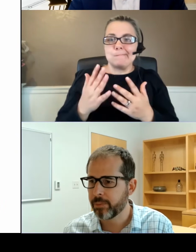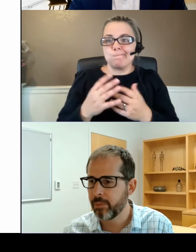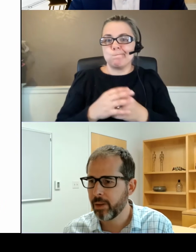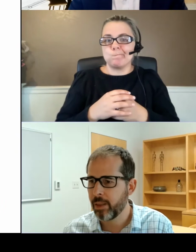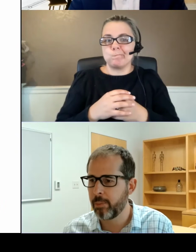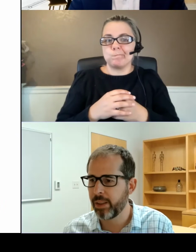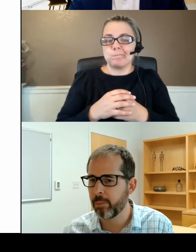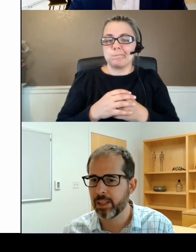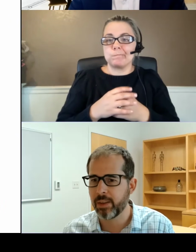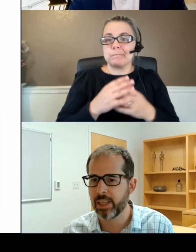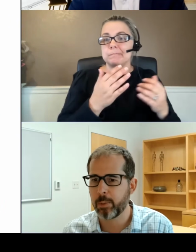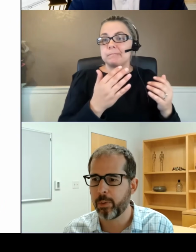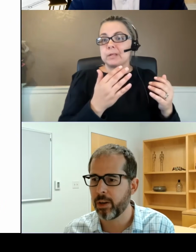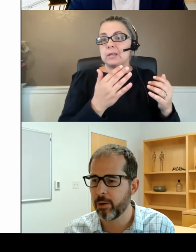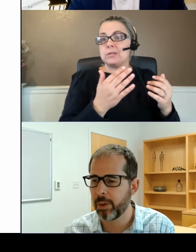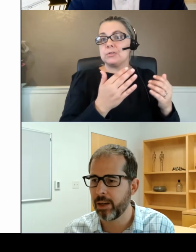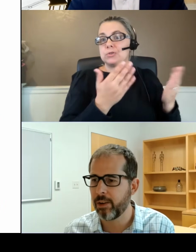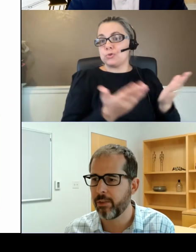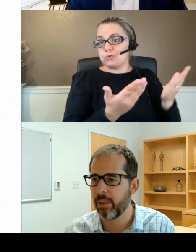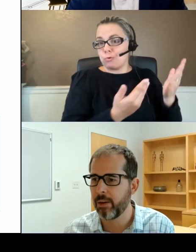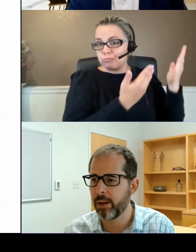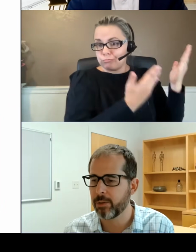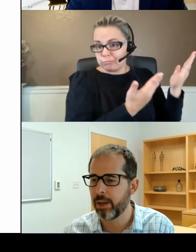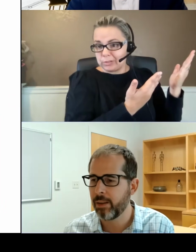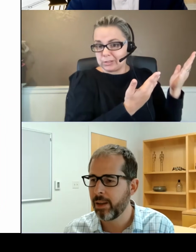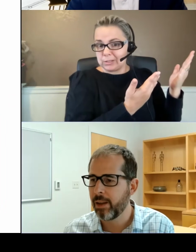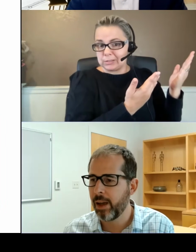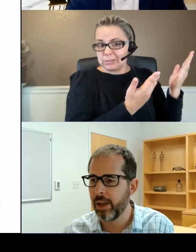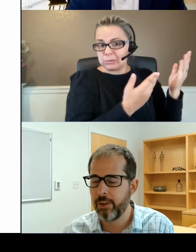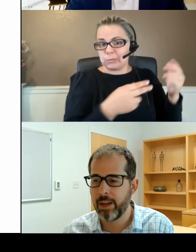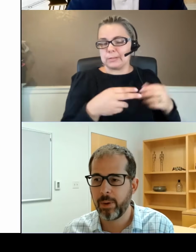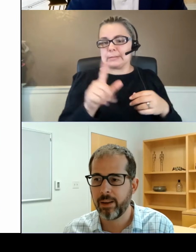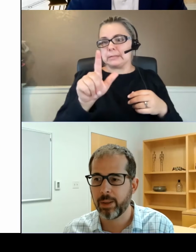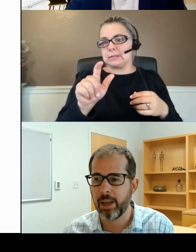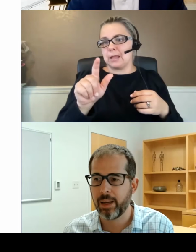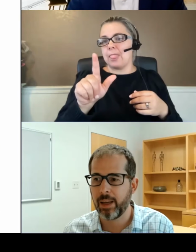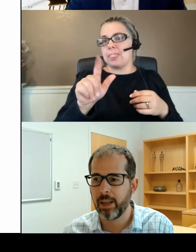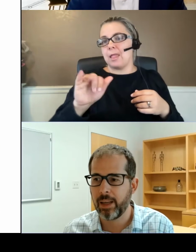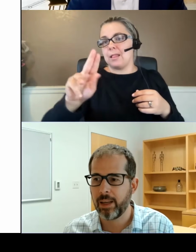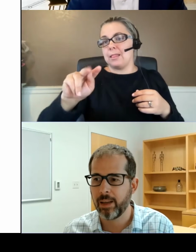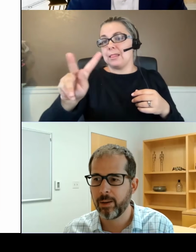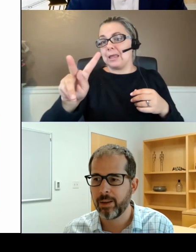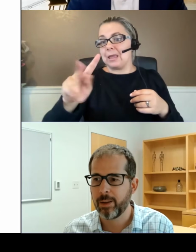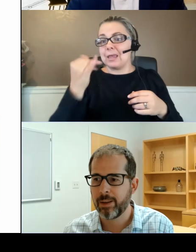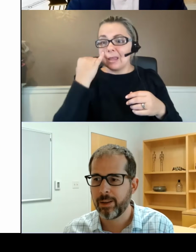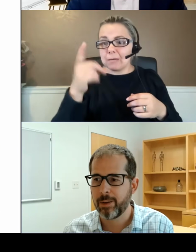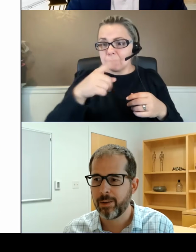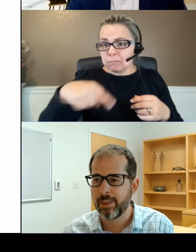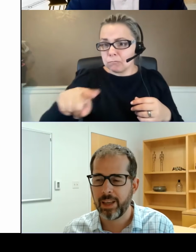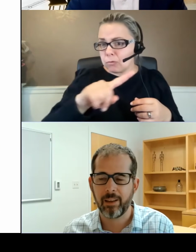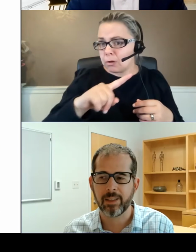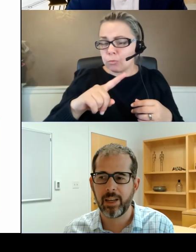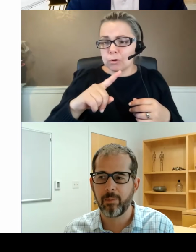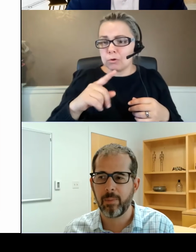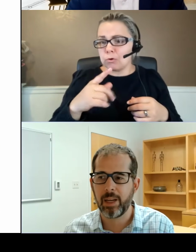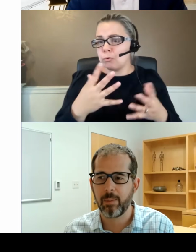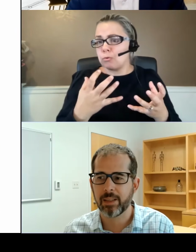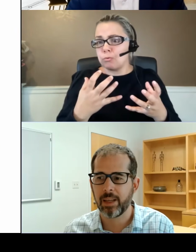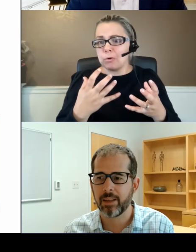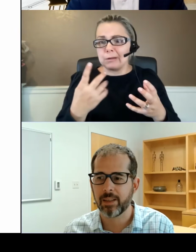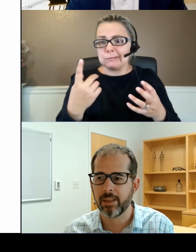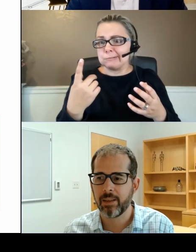I'll try to throw that one in as well. If anybody would like anything else, any missed links,